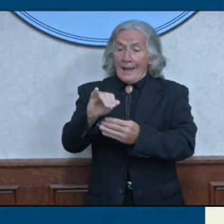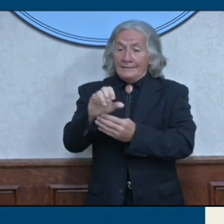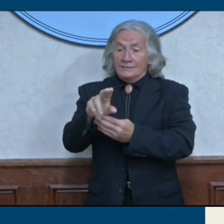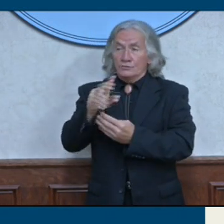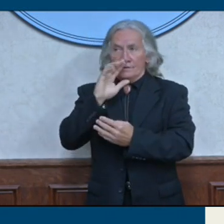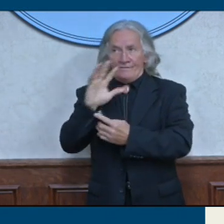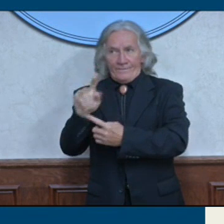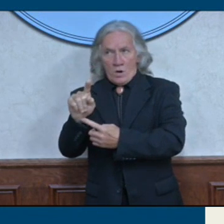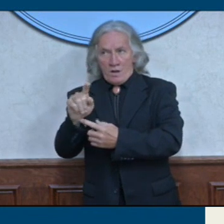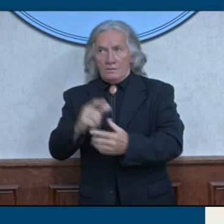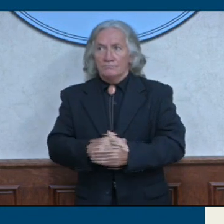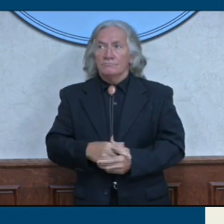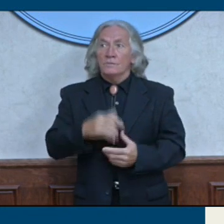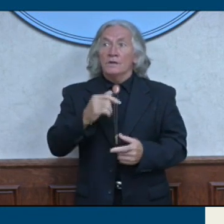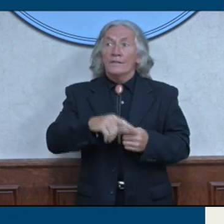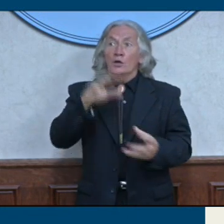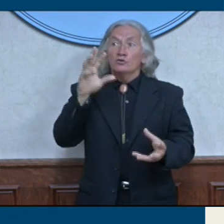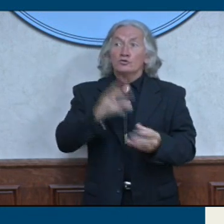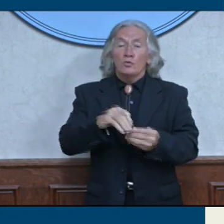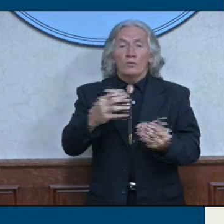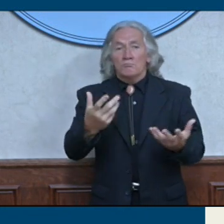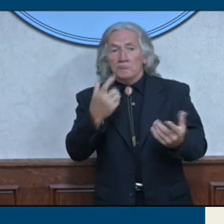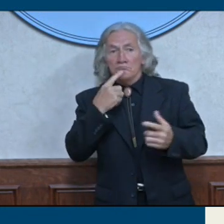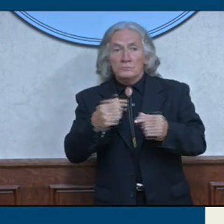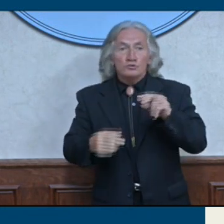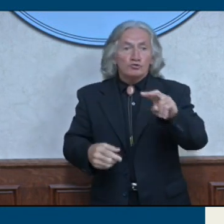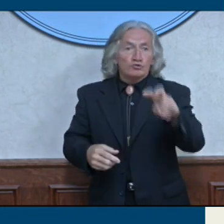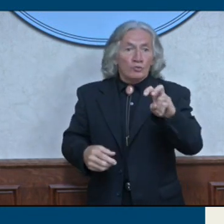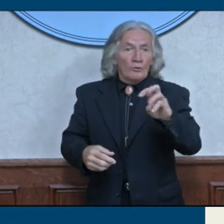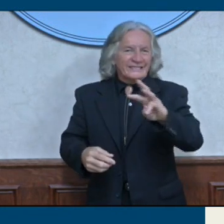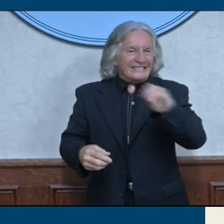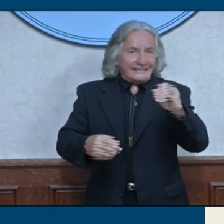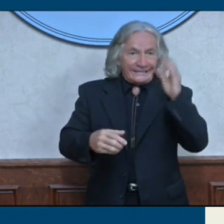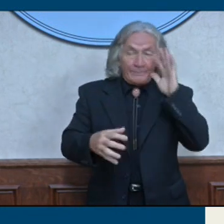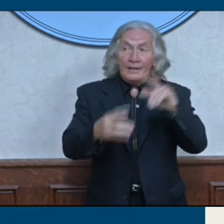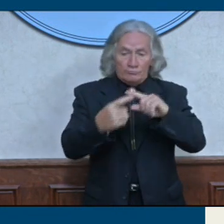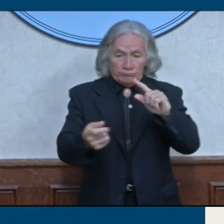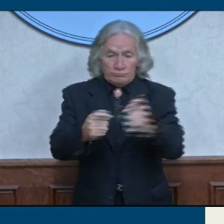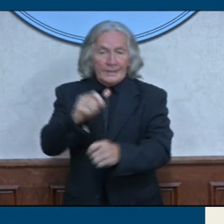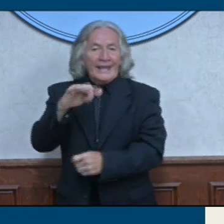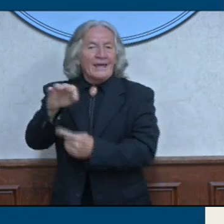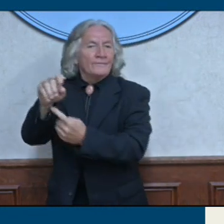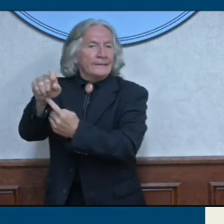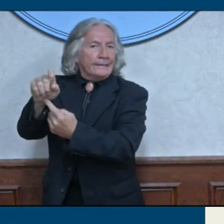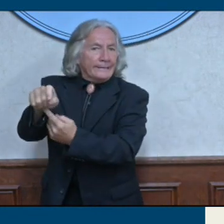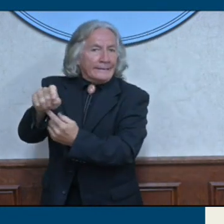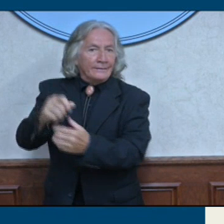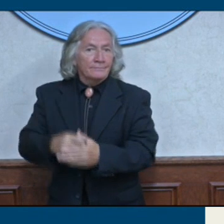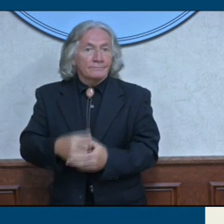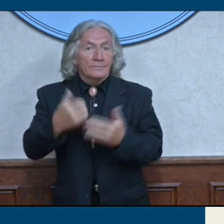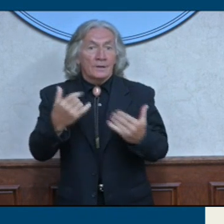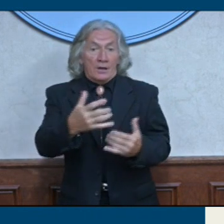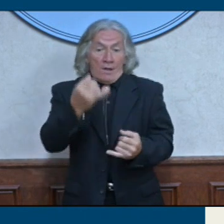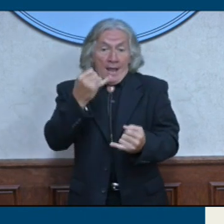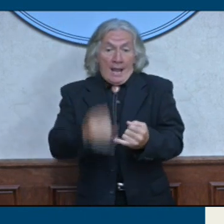ARE NOW AVAILABLE. SO THAT WOULD BE ABOUT 426. THE TOTAL NUMBER OF ICU BEDS IS 51. THEY